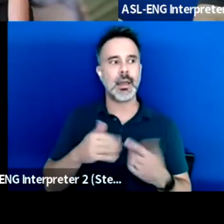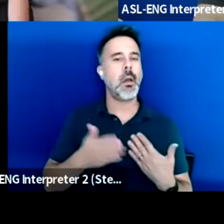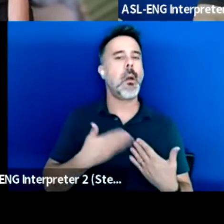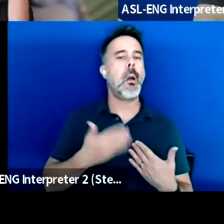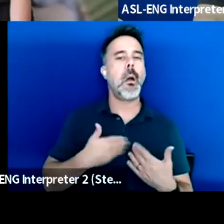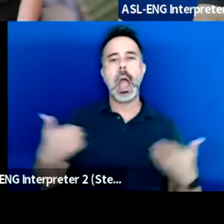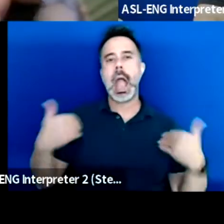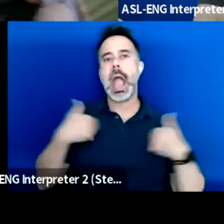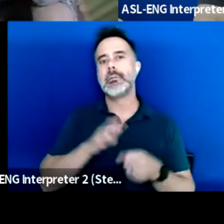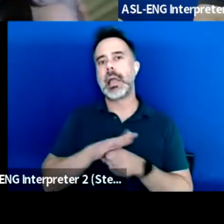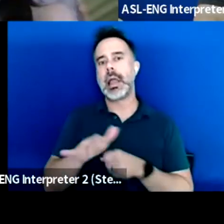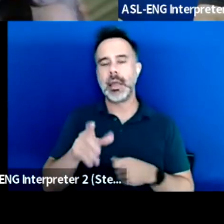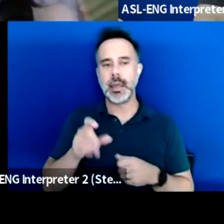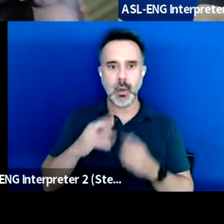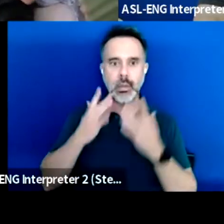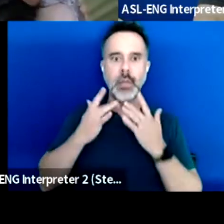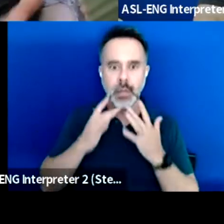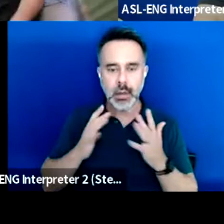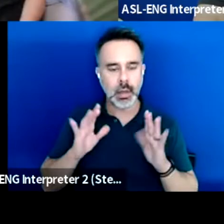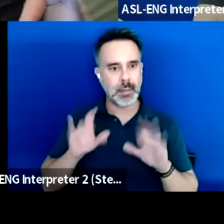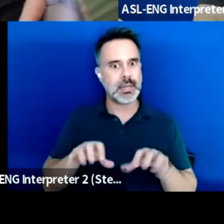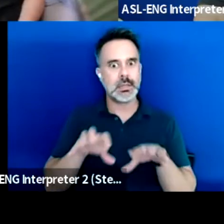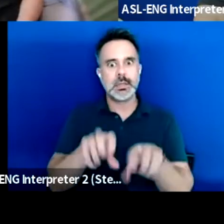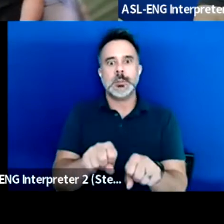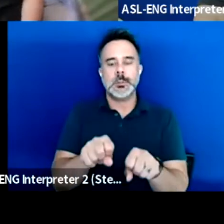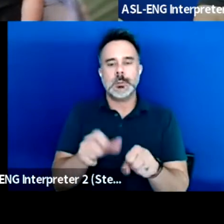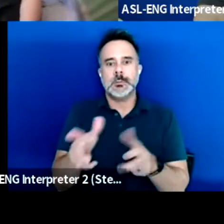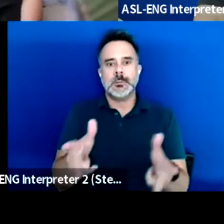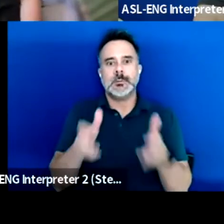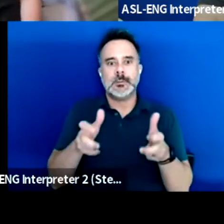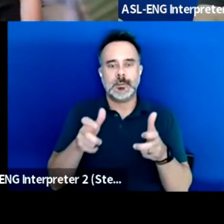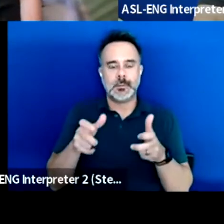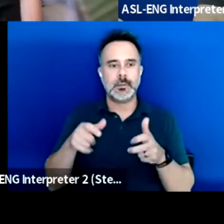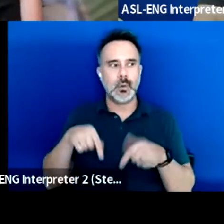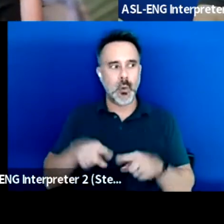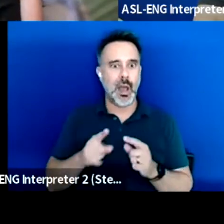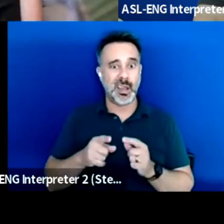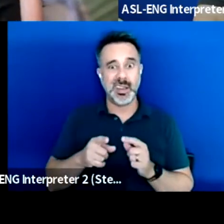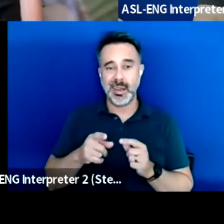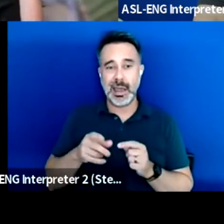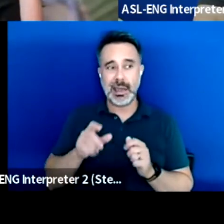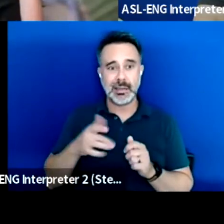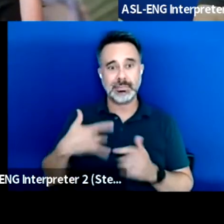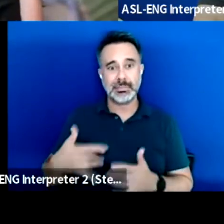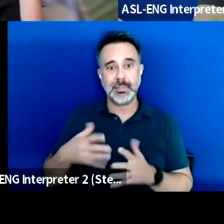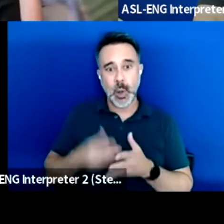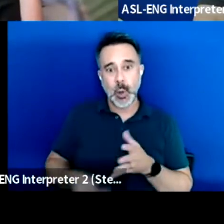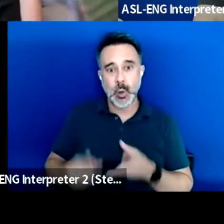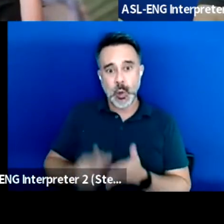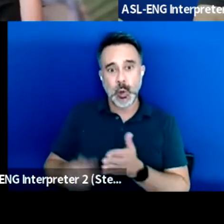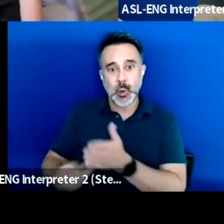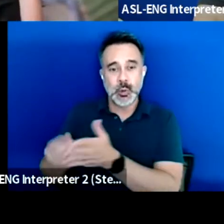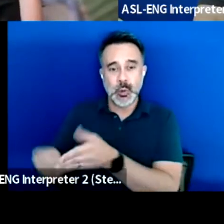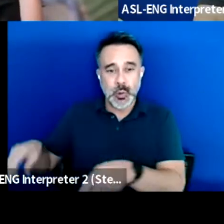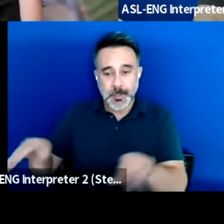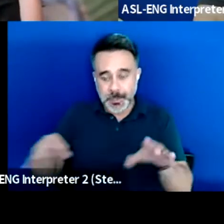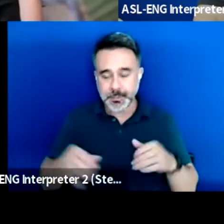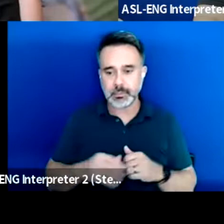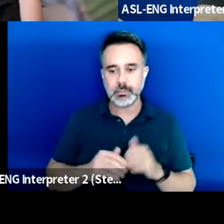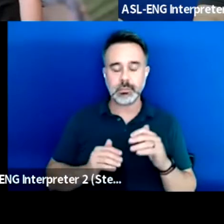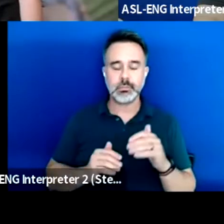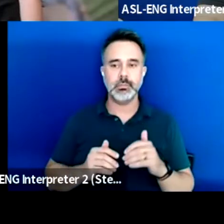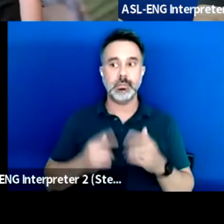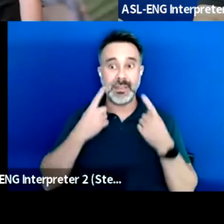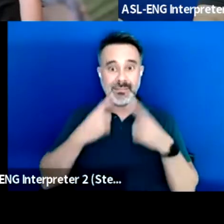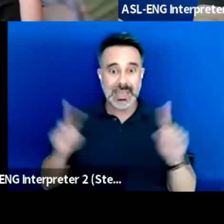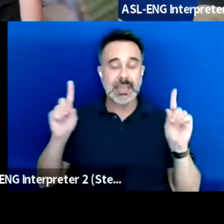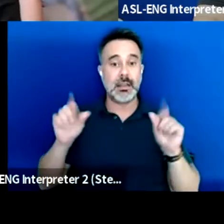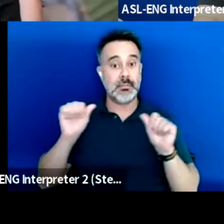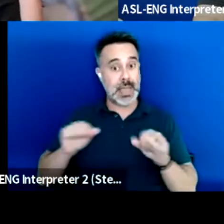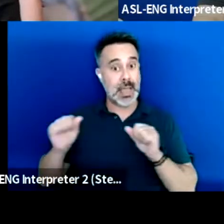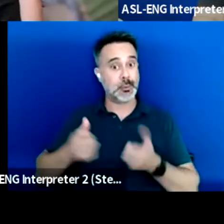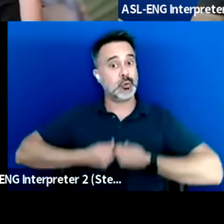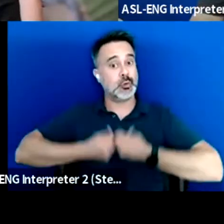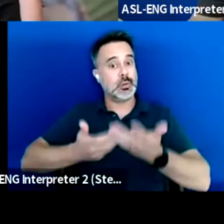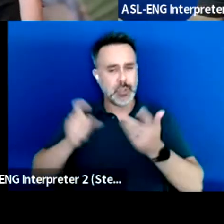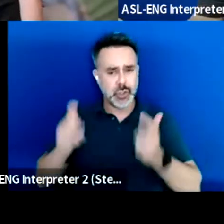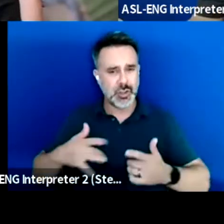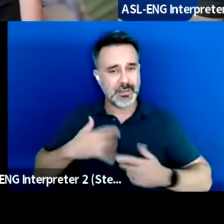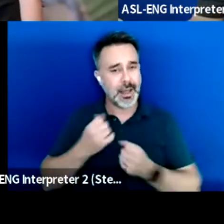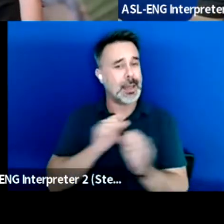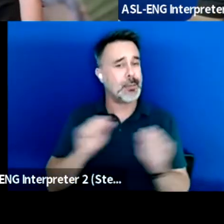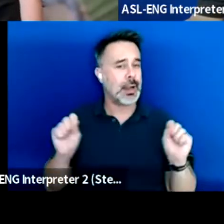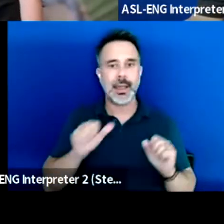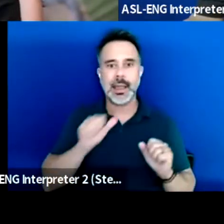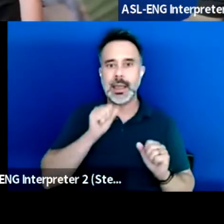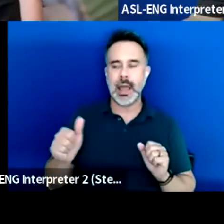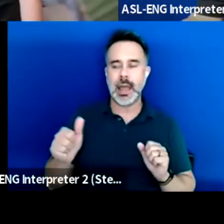It's pretty audacious in the very content that she uses, and one thing that I was really